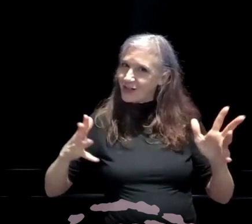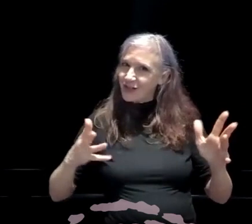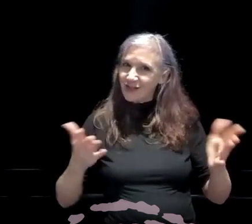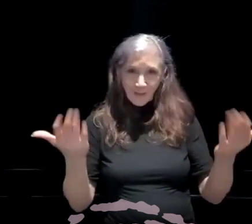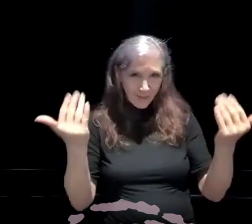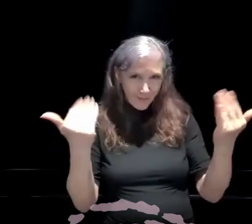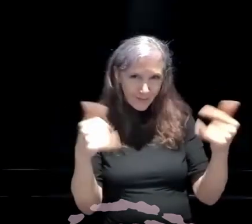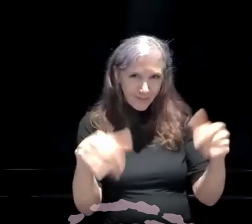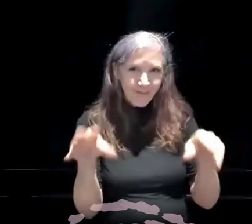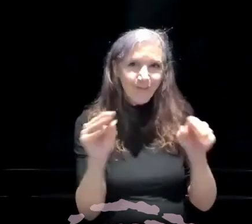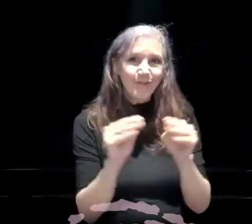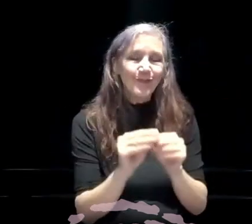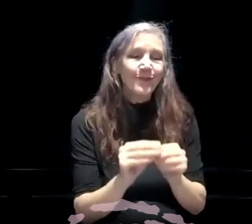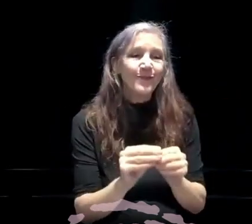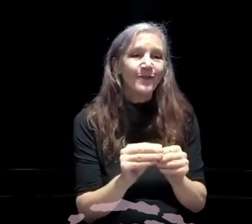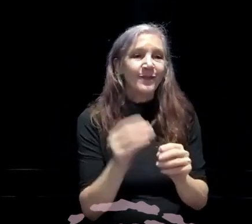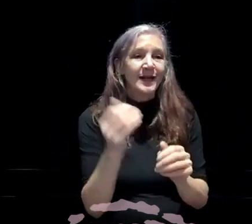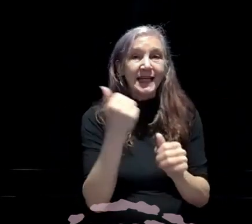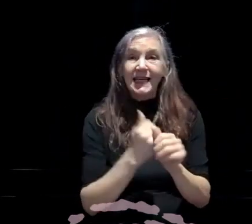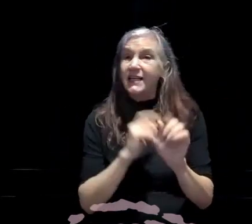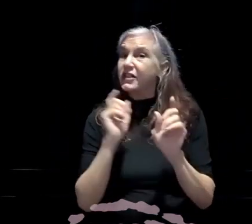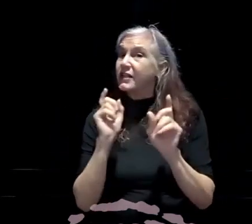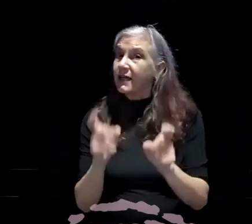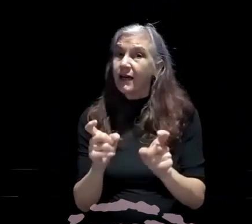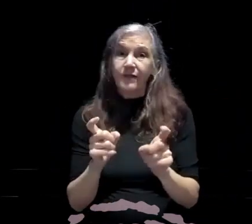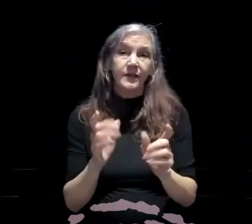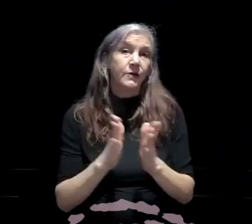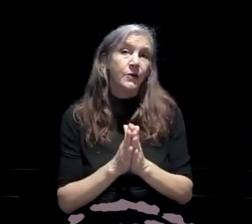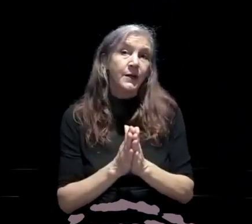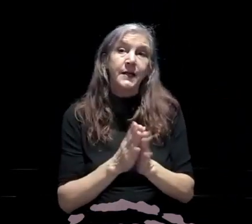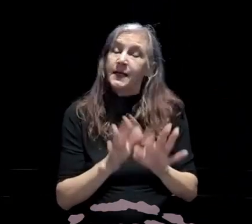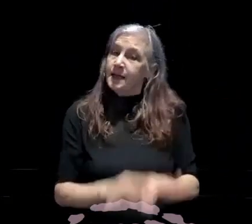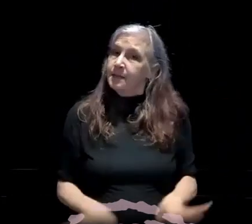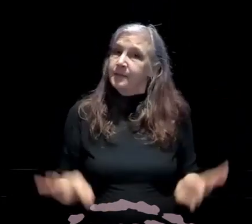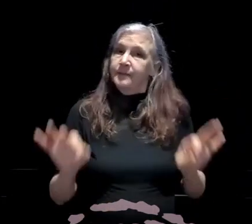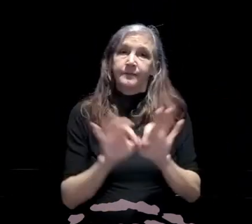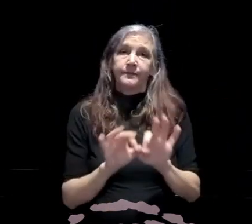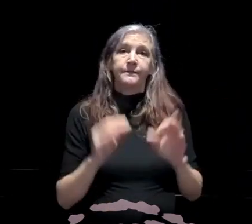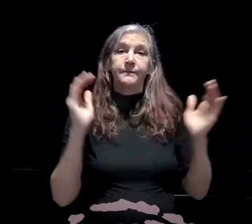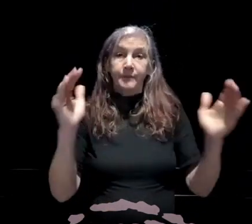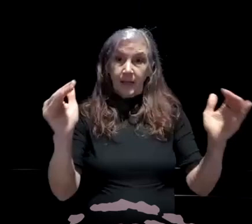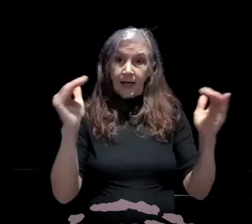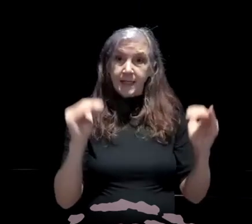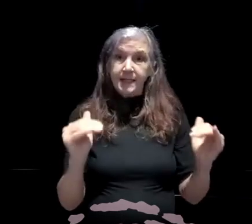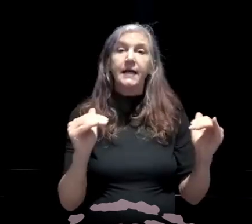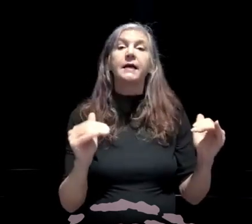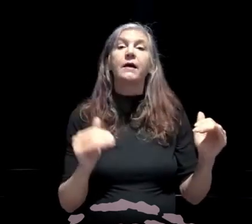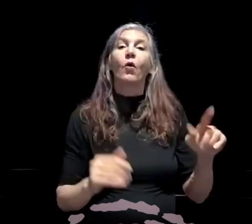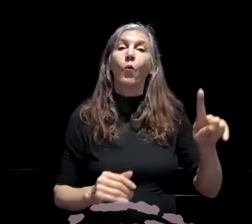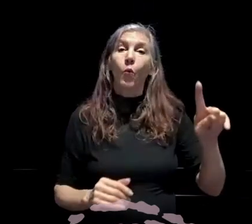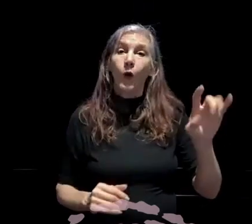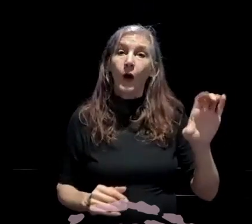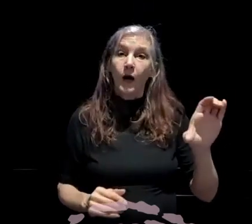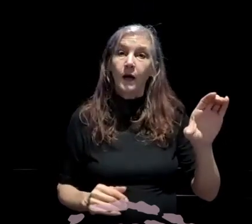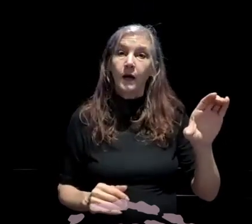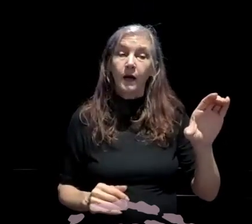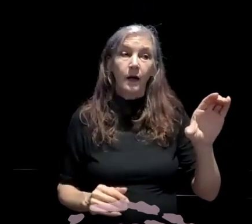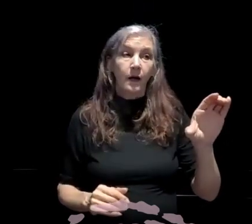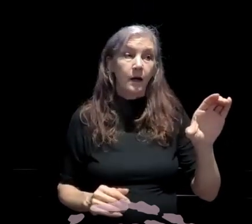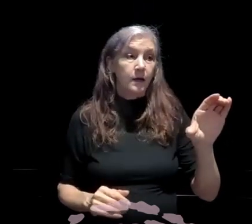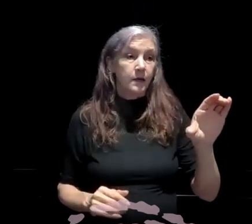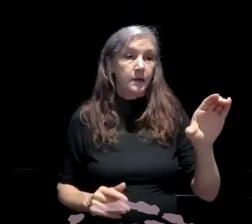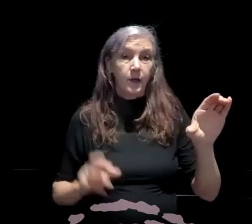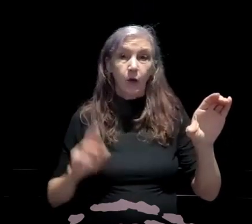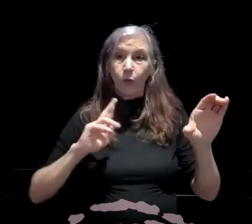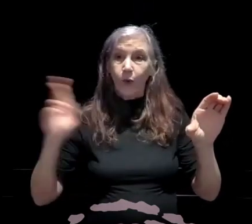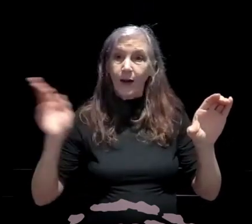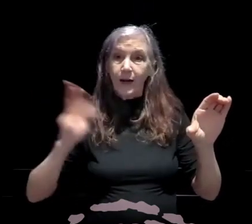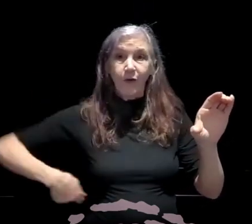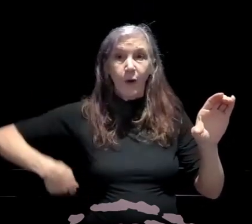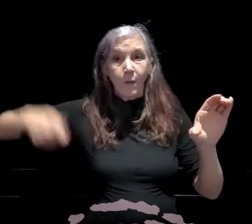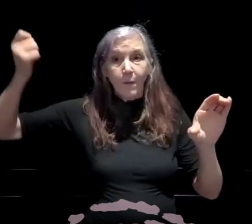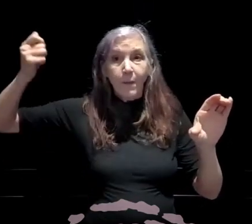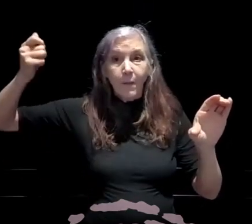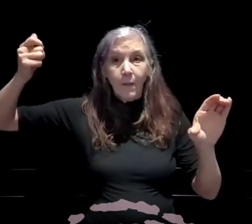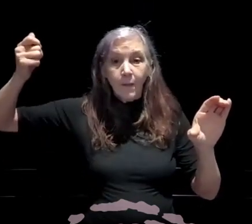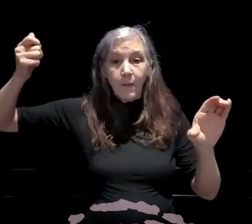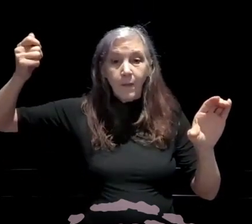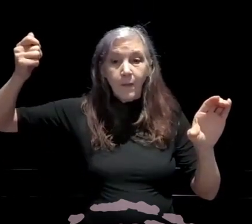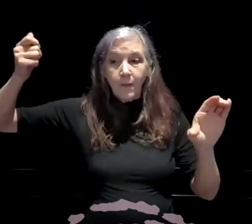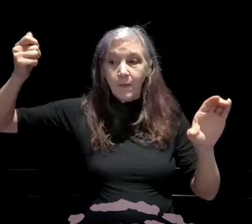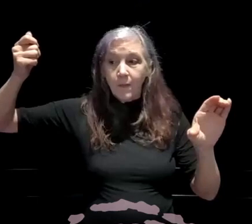Let's keep up the good work folks each and every gift here tonight is so meaningful. Our next giving level is going to be $100, so grab those numbers, show me for a gift of 100.